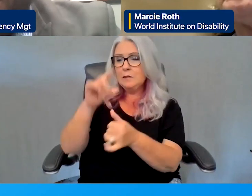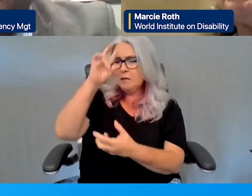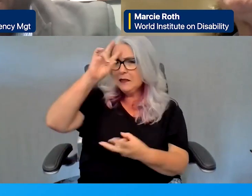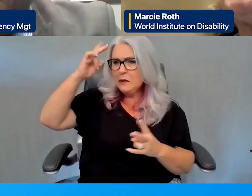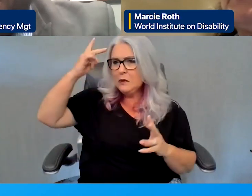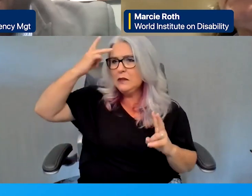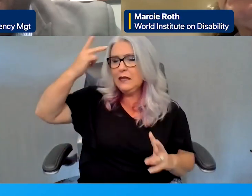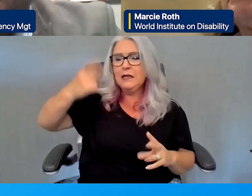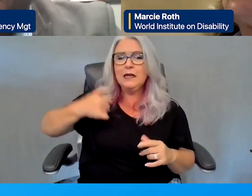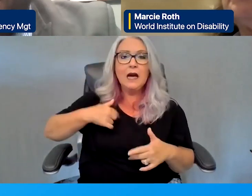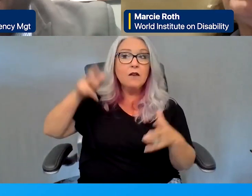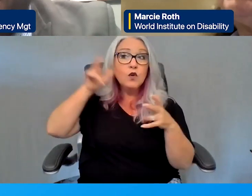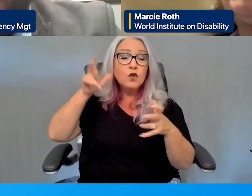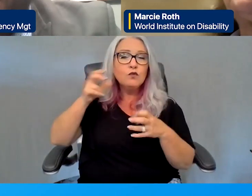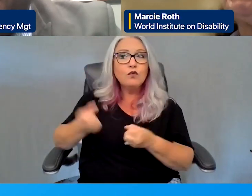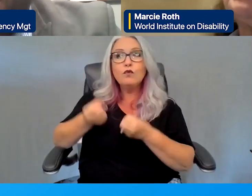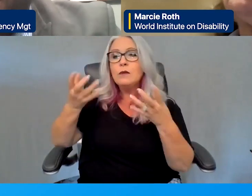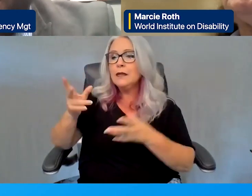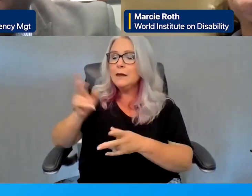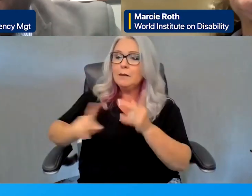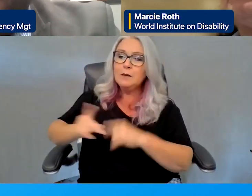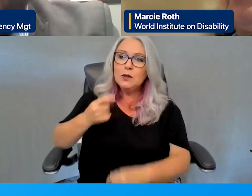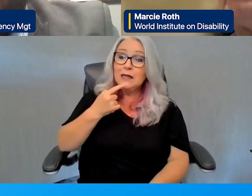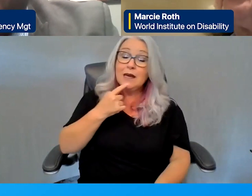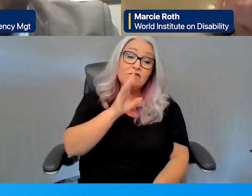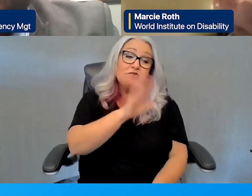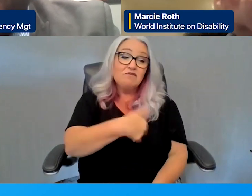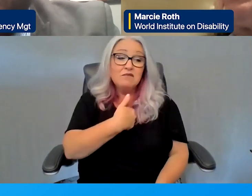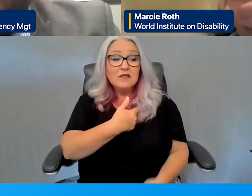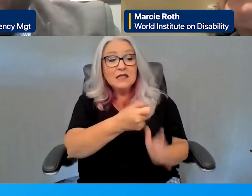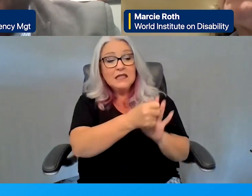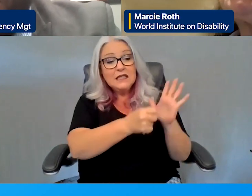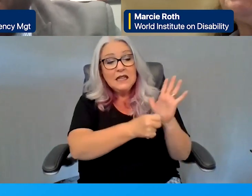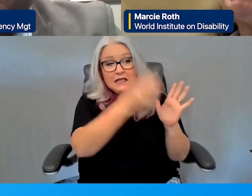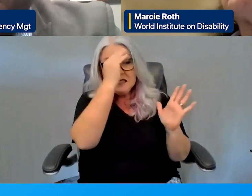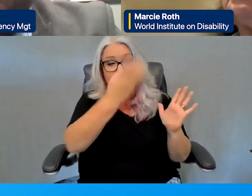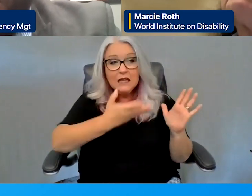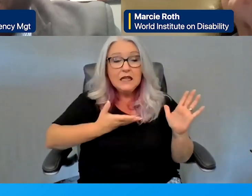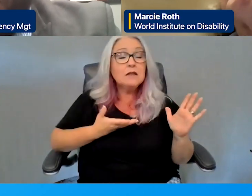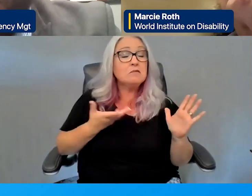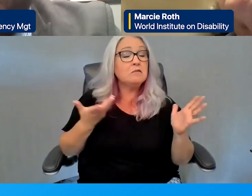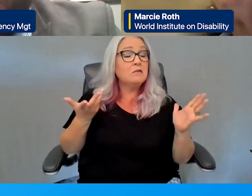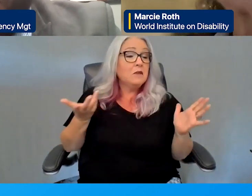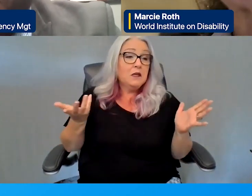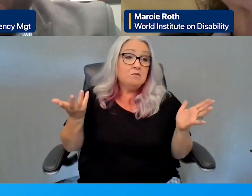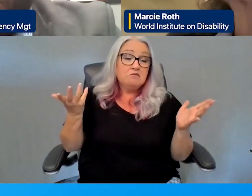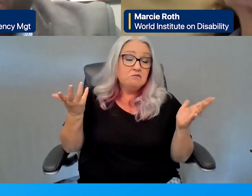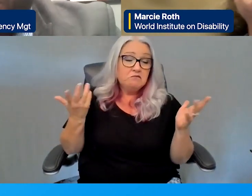people say, well, the states are telling us that, you know, they just, you know, they aren't